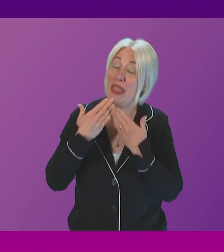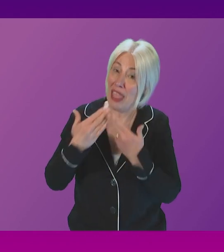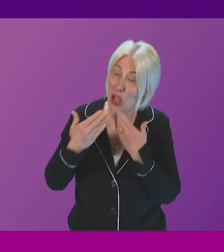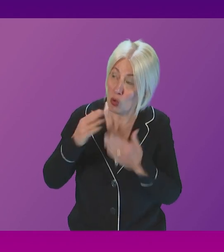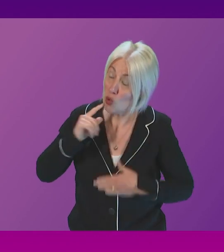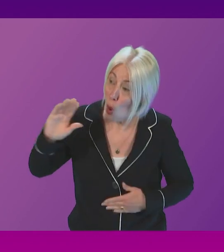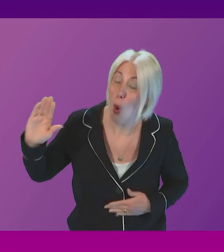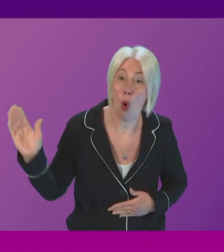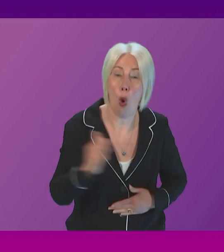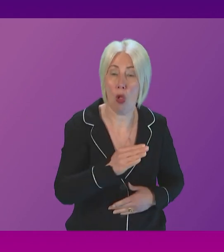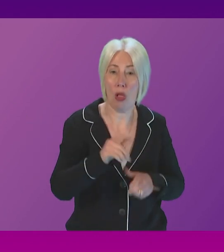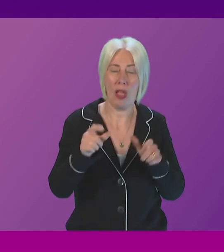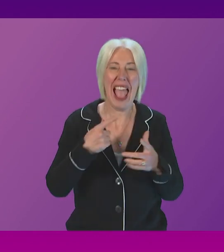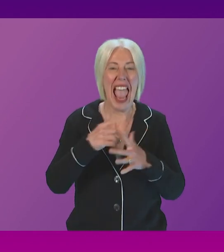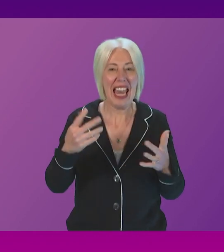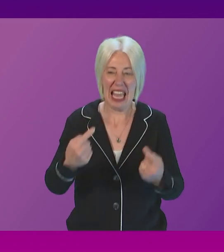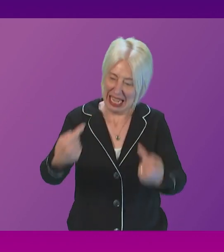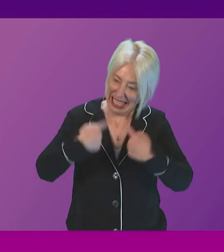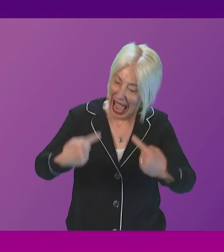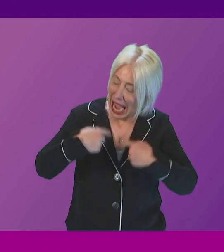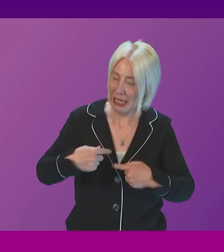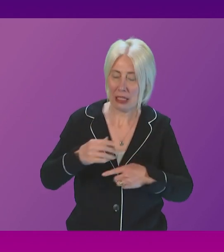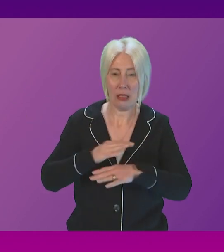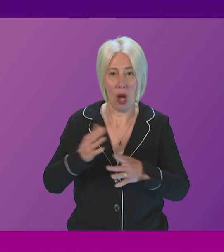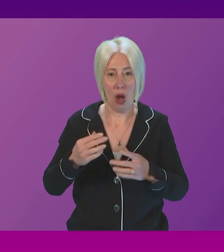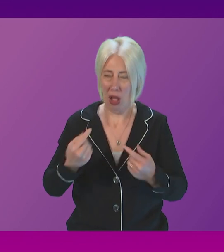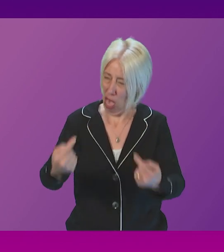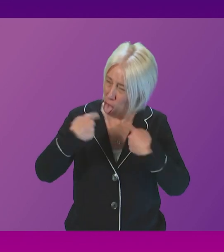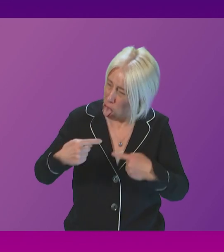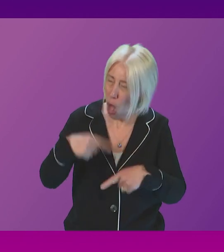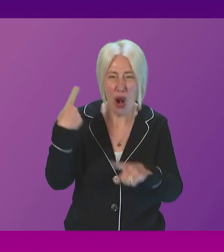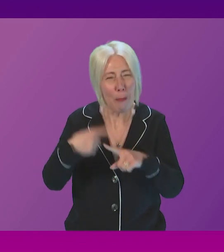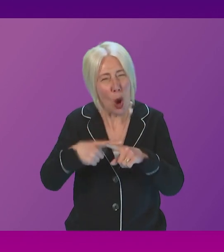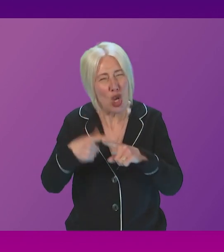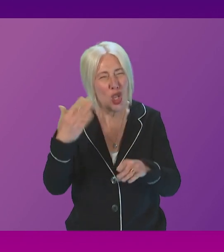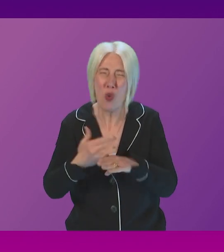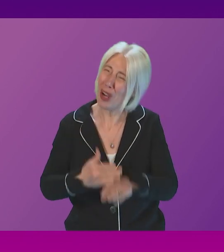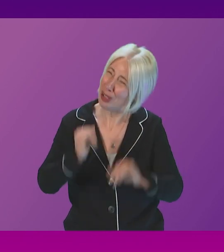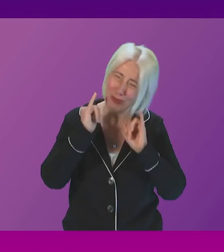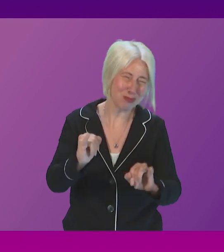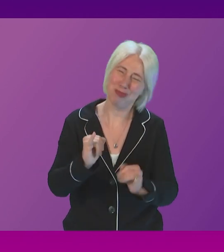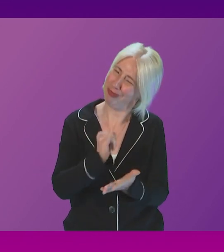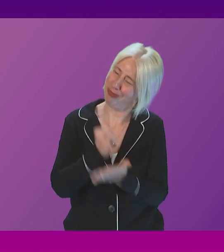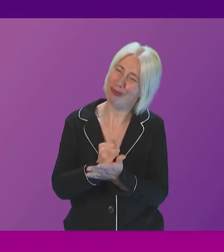Attacks on anybody are disgraceful, of course, but attacks on our emergency workers—in the